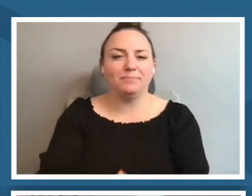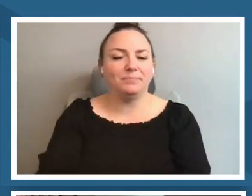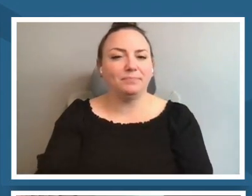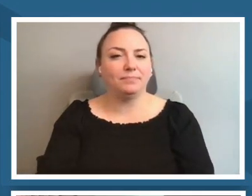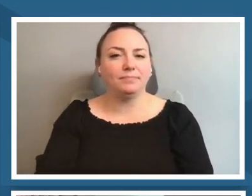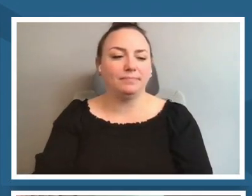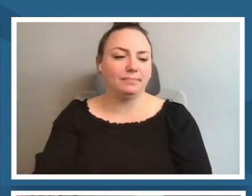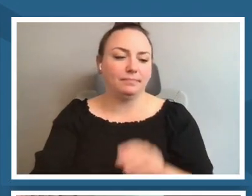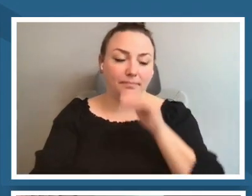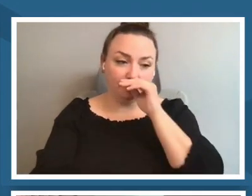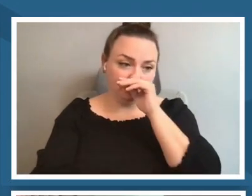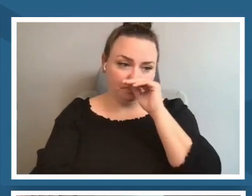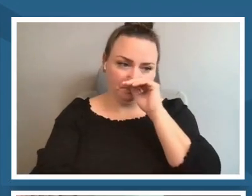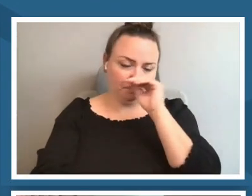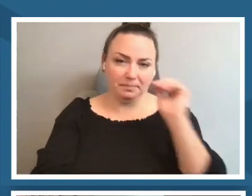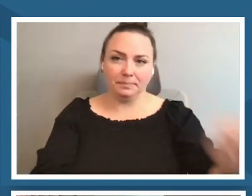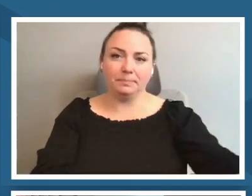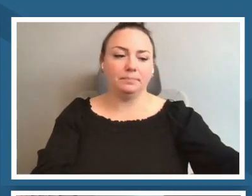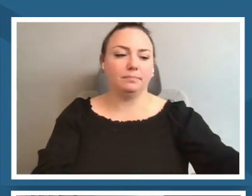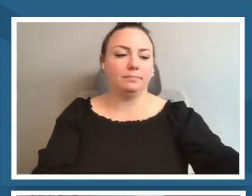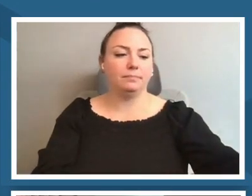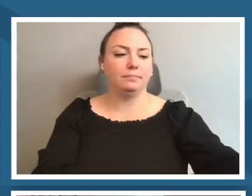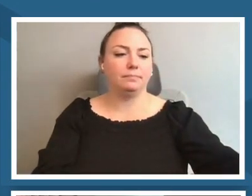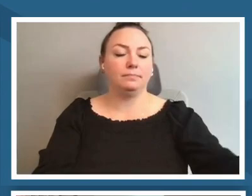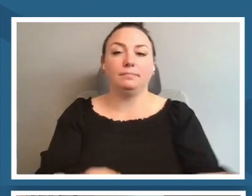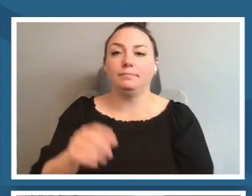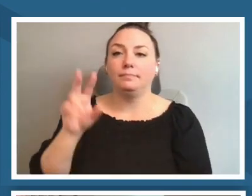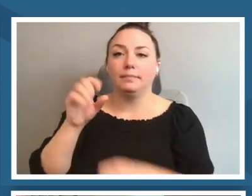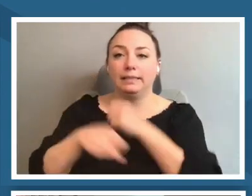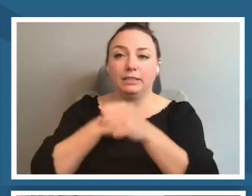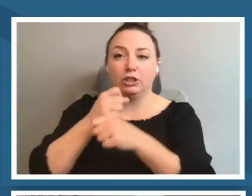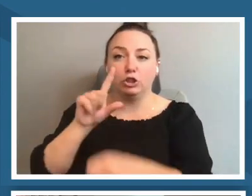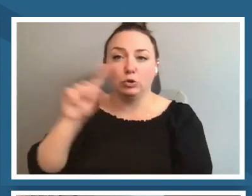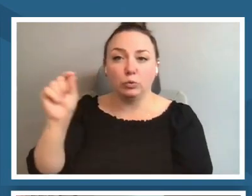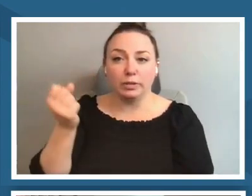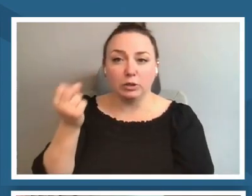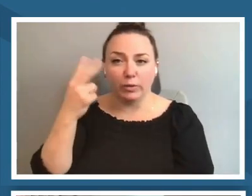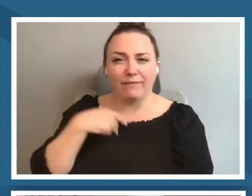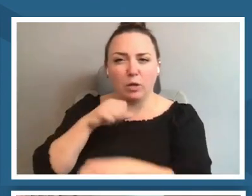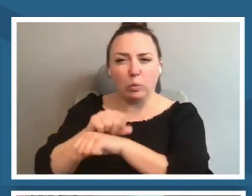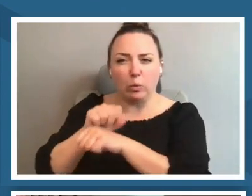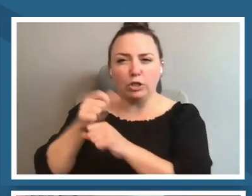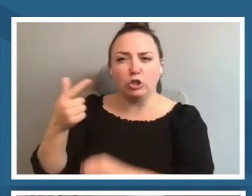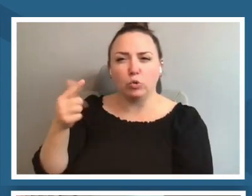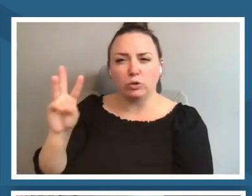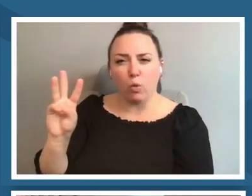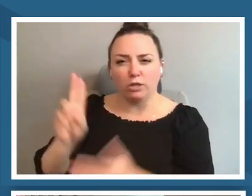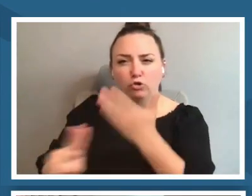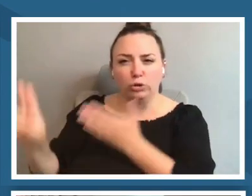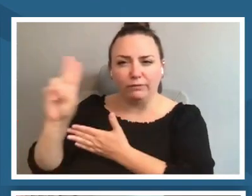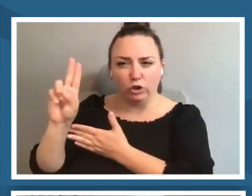so in 2012 um i worked with colleagues at george washington university